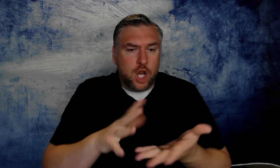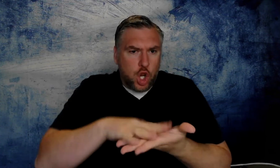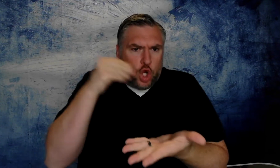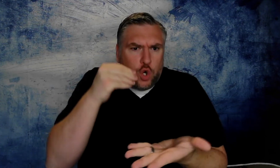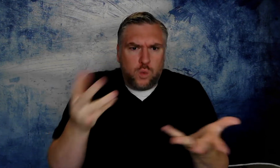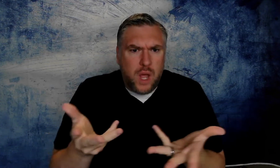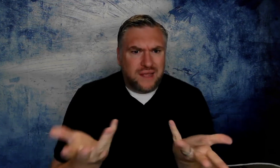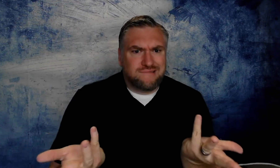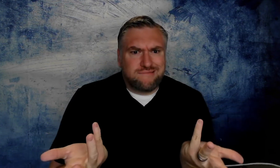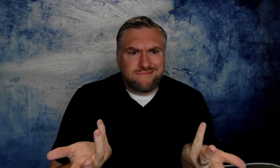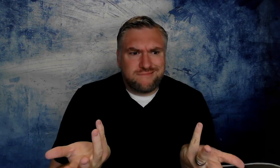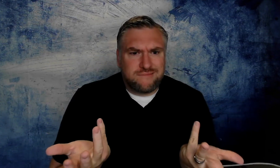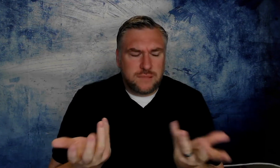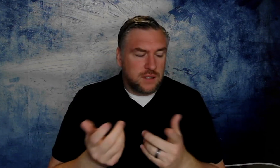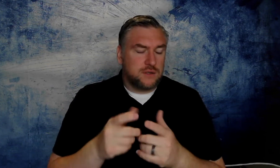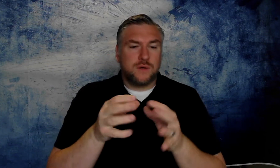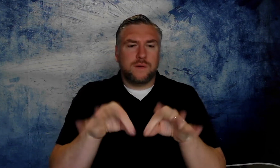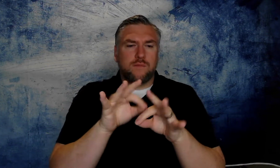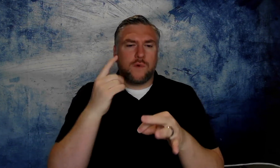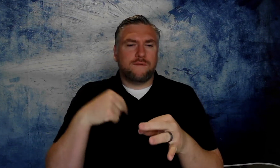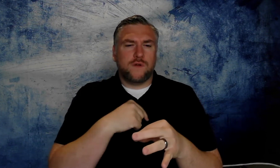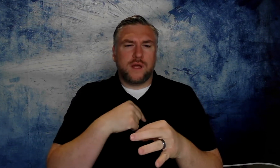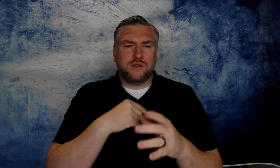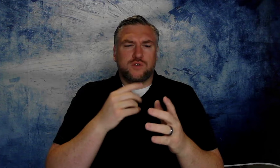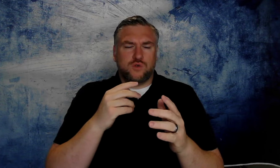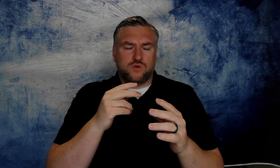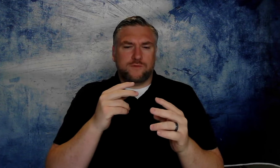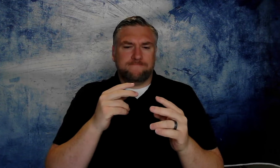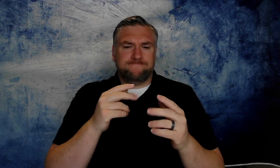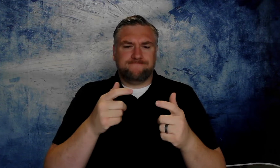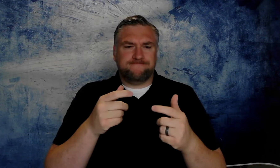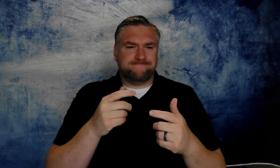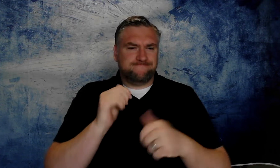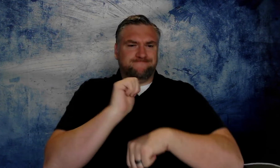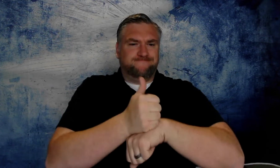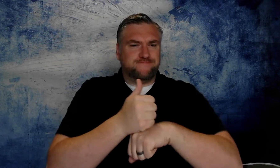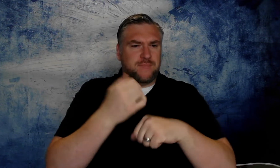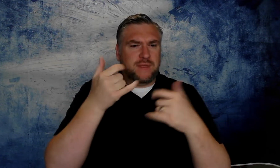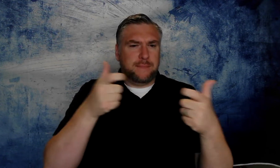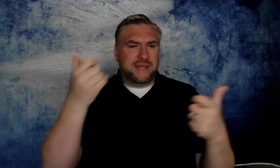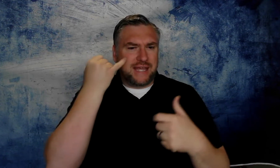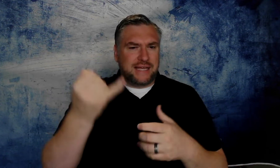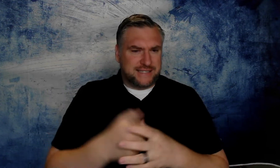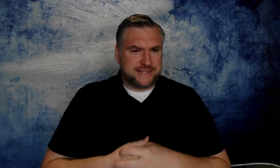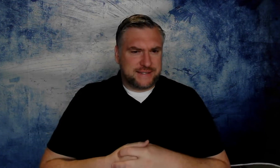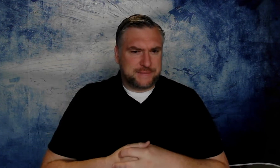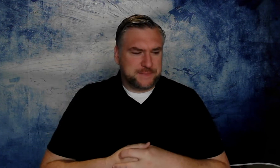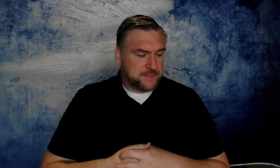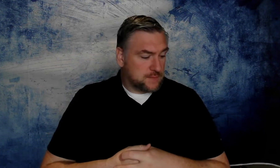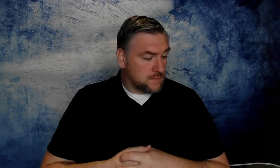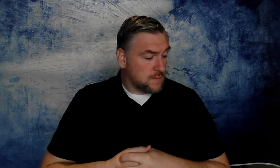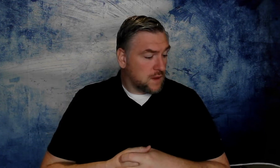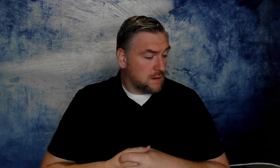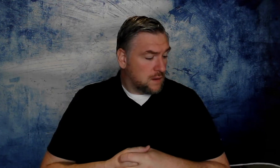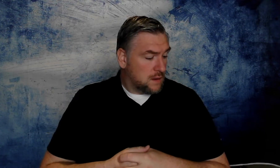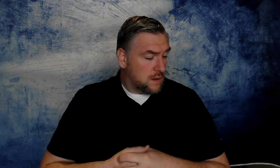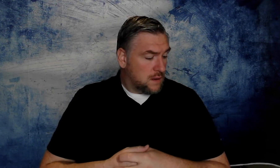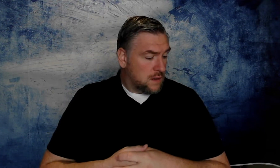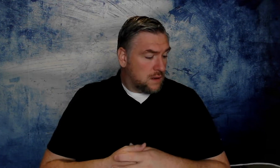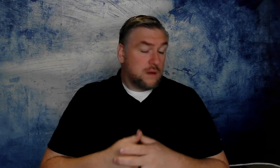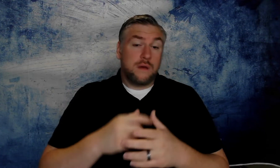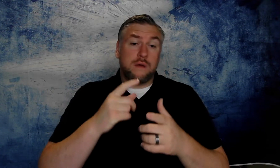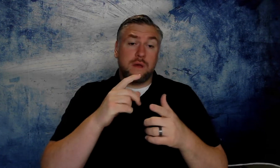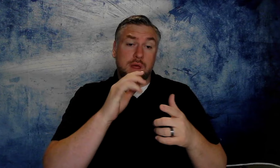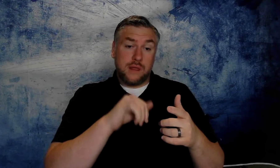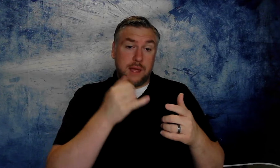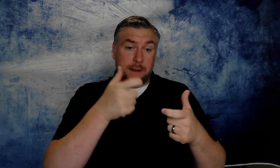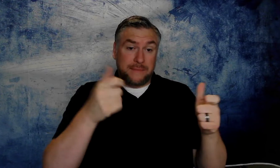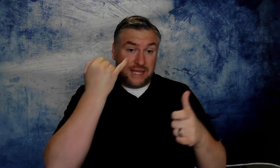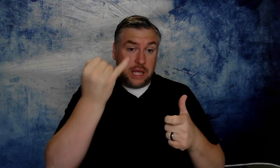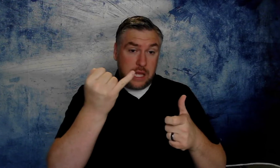have they become? What have they learned? It's important for us to set a big idea for the year